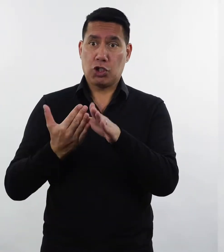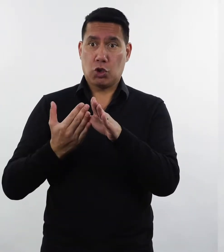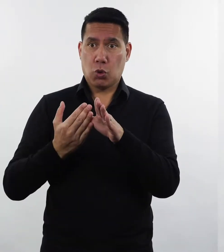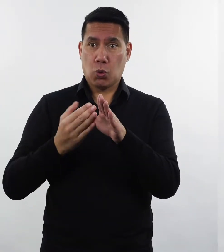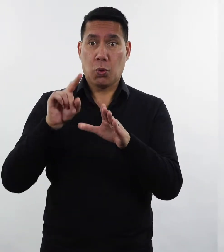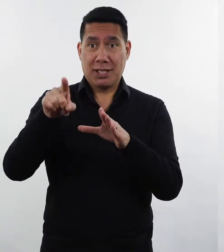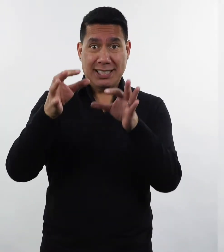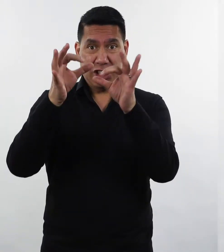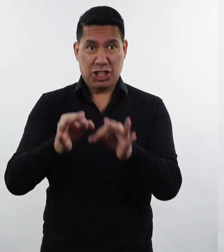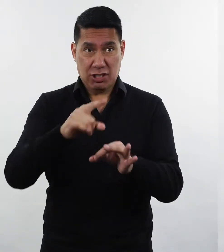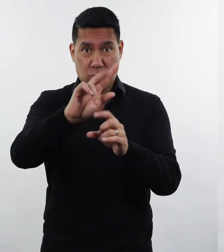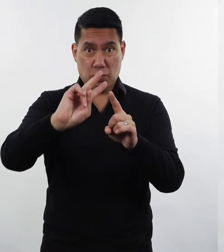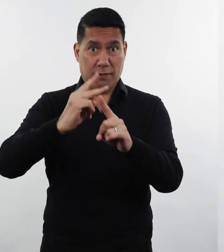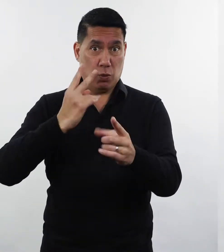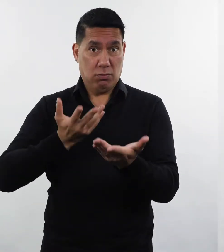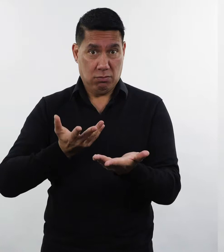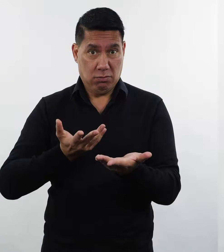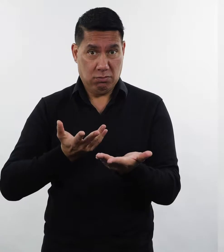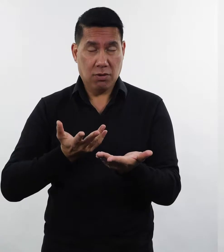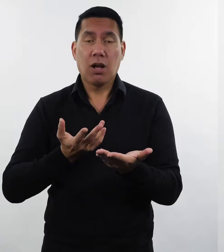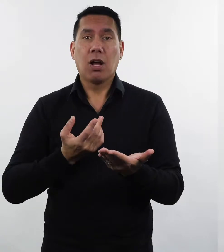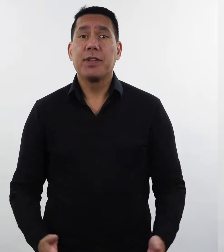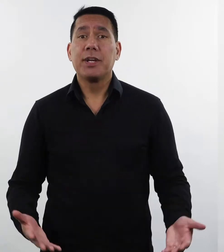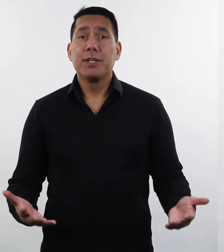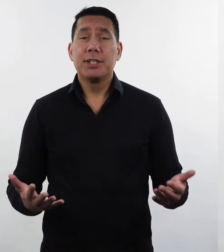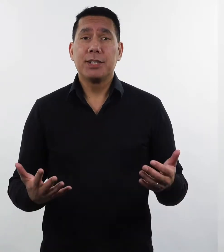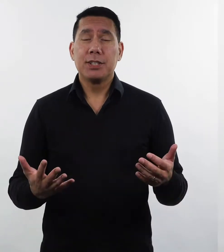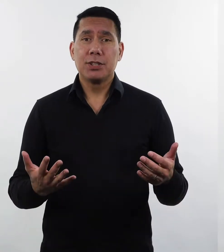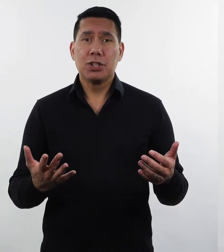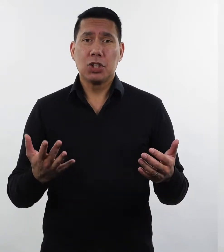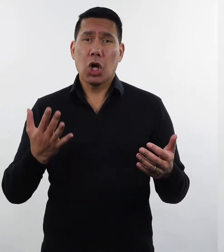If after an internal review the participant is still not sure the plan matches their goals